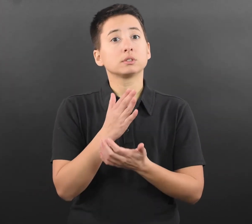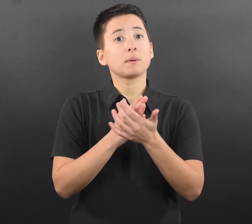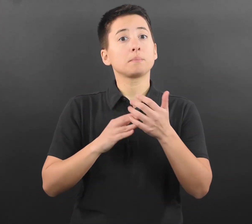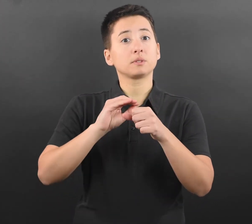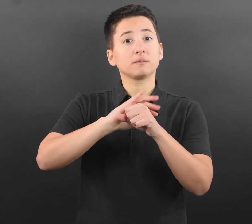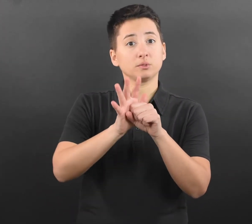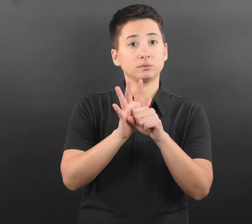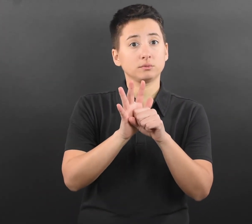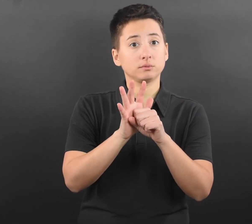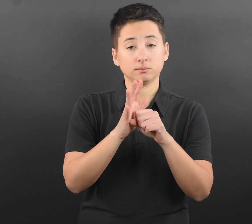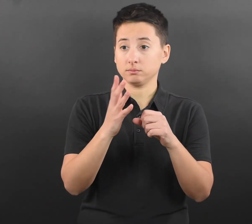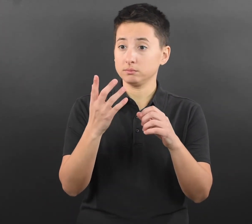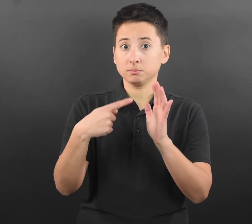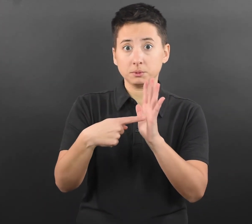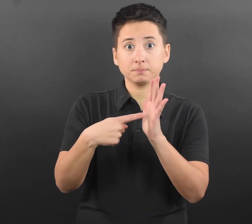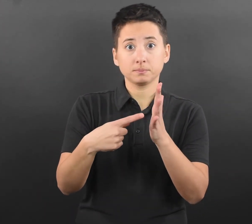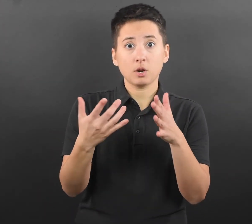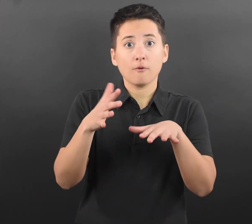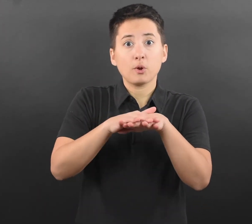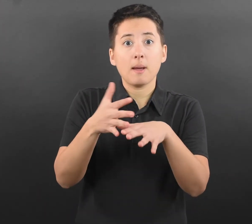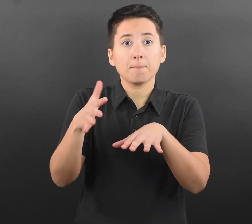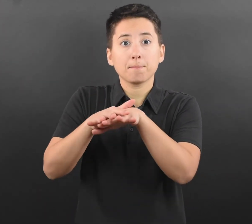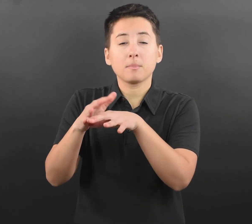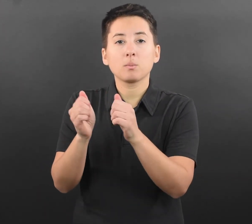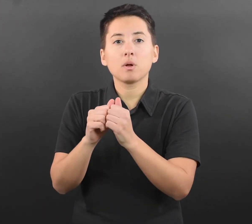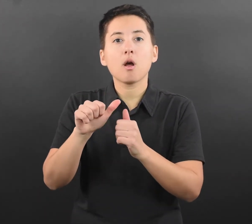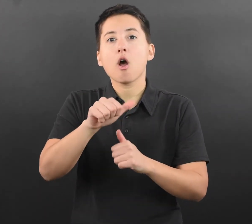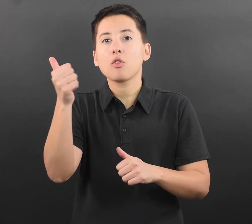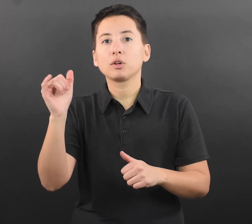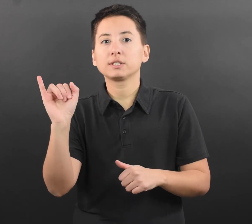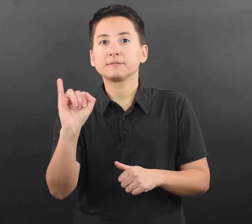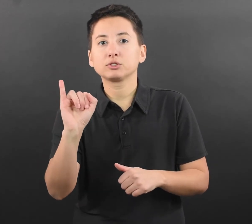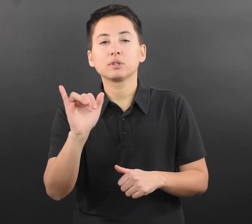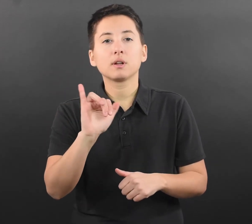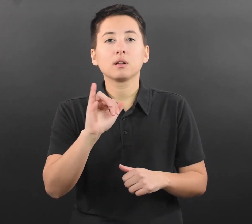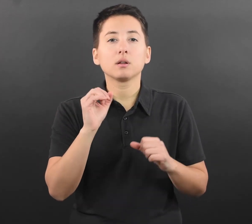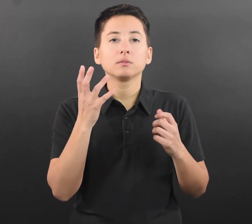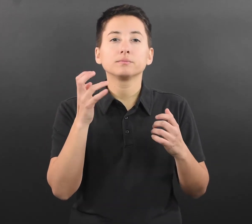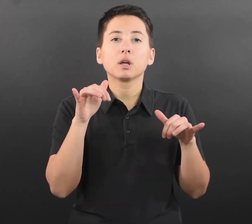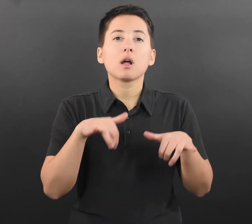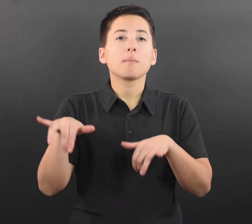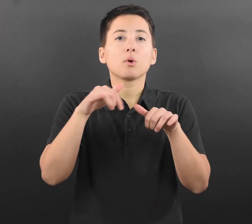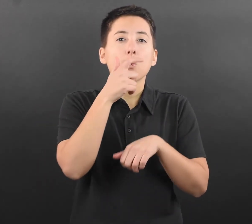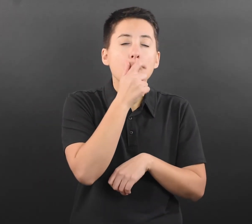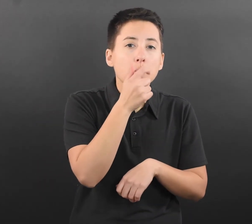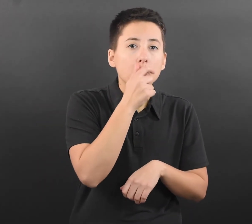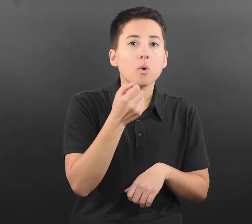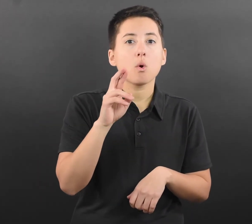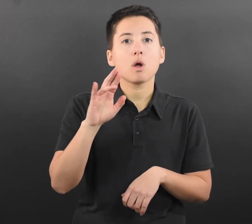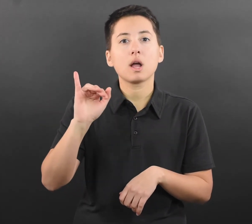Some COVID-19 symptoms overlap with those of other infections such as the common cold